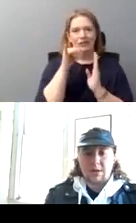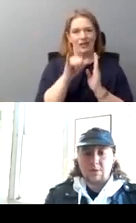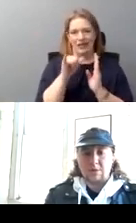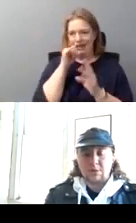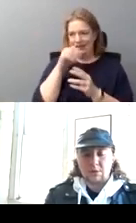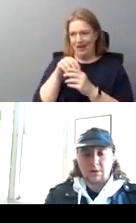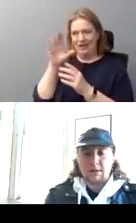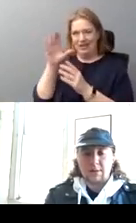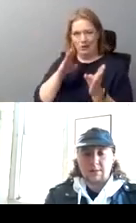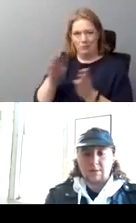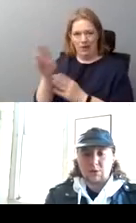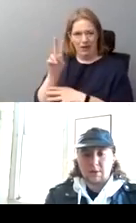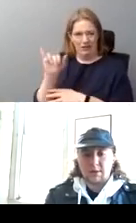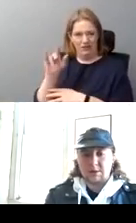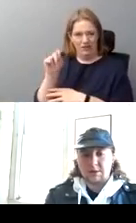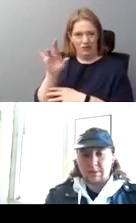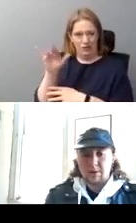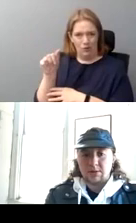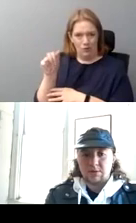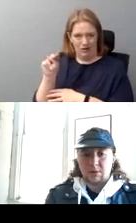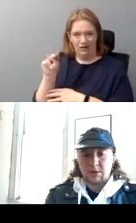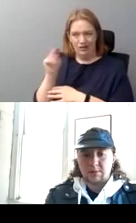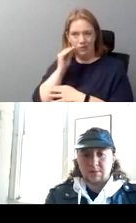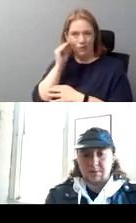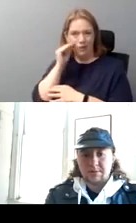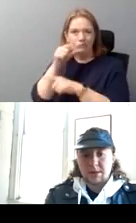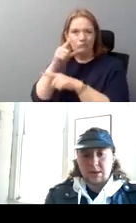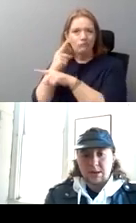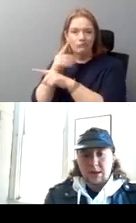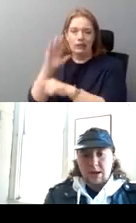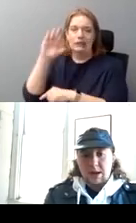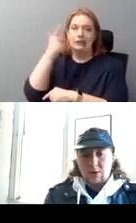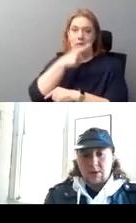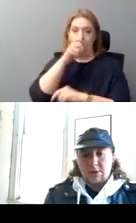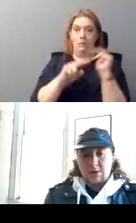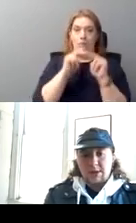and it was certainly an expensive and choice addition by Martin C. Walton. In order to achieve